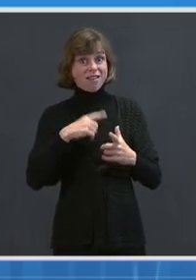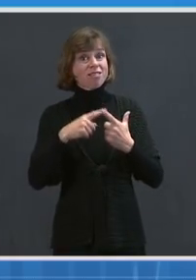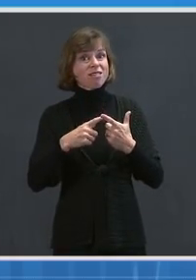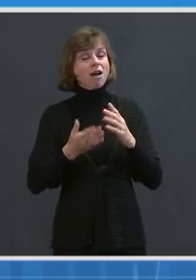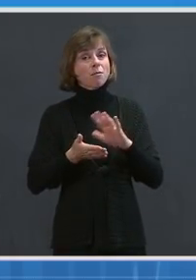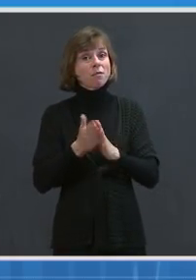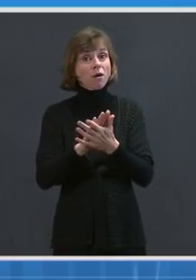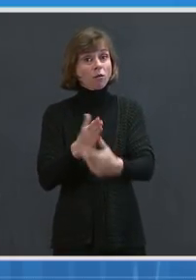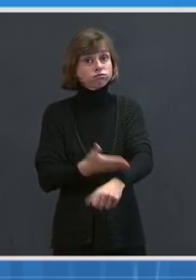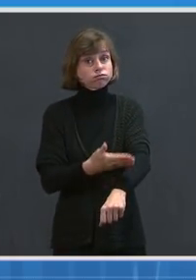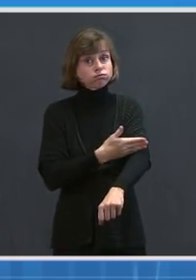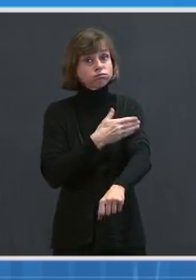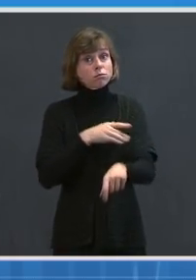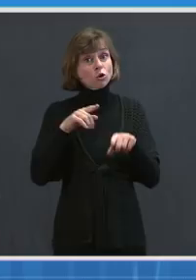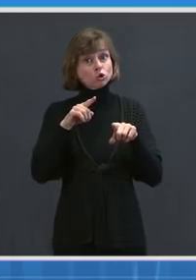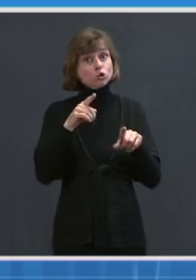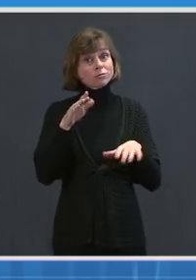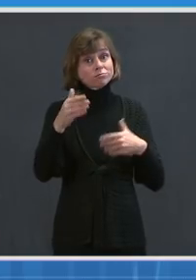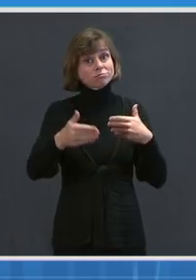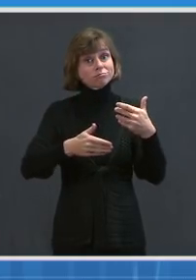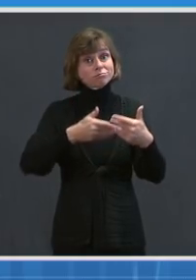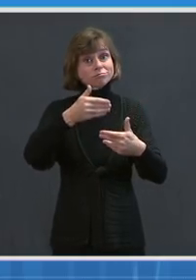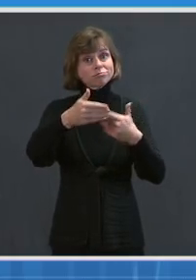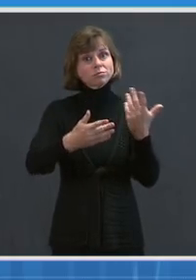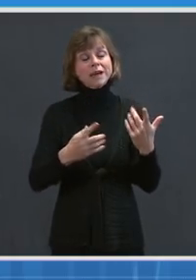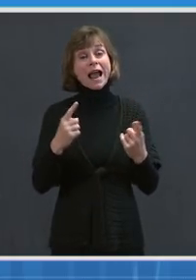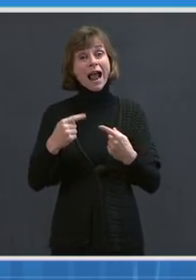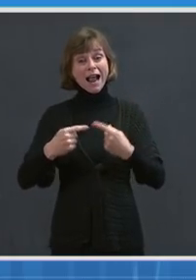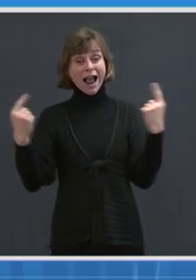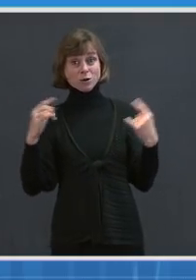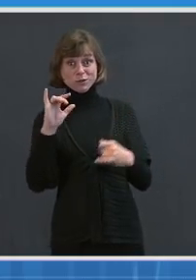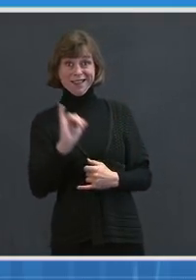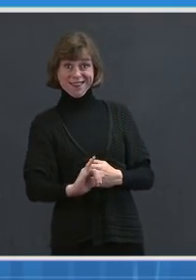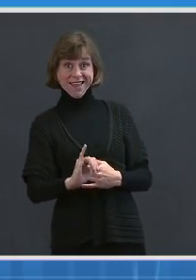In contrast, increases in daily death rates of COVID-19 cases